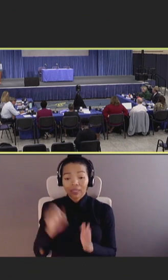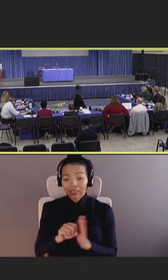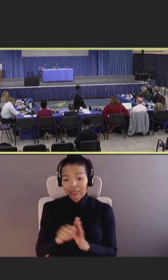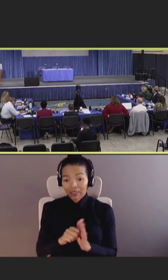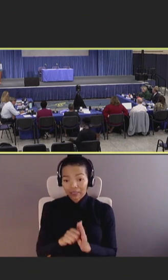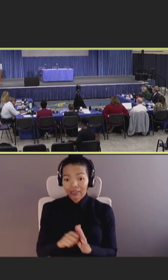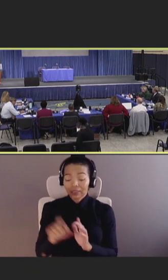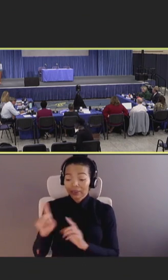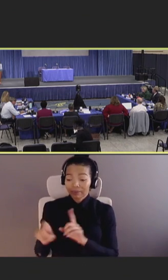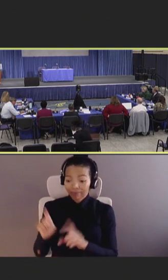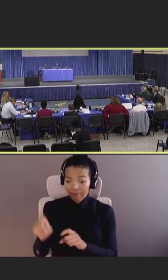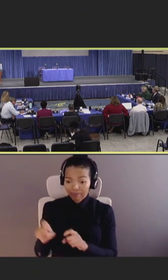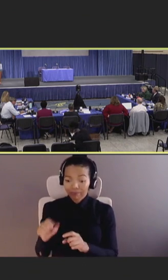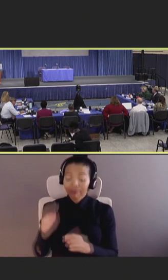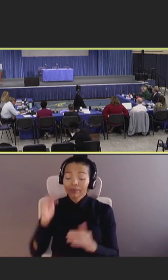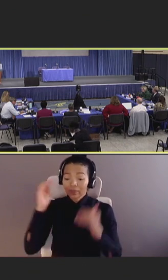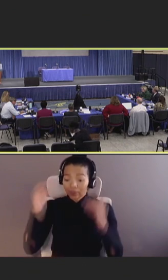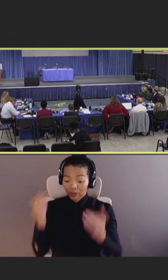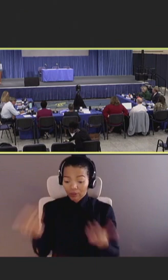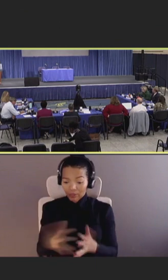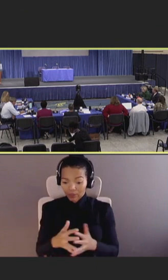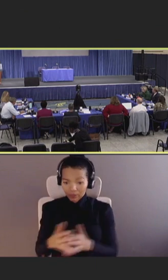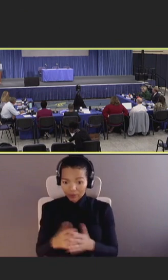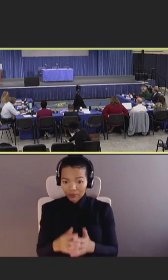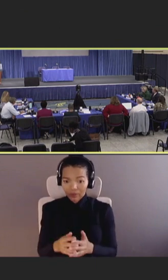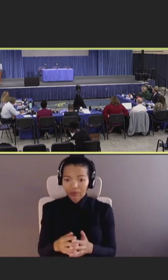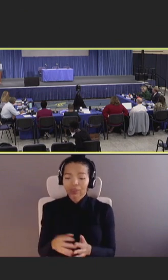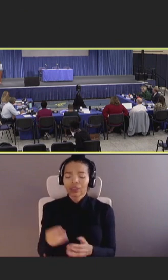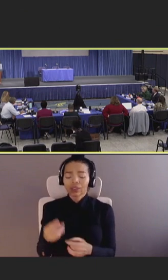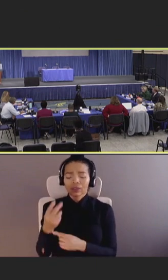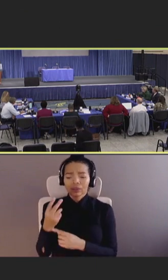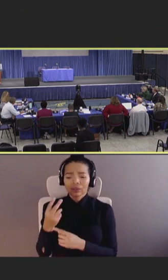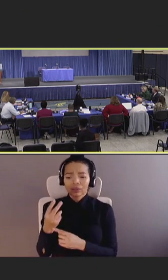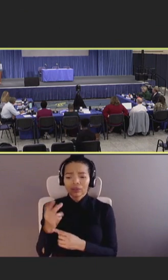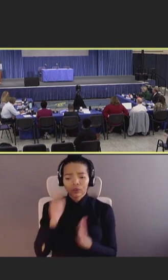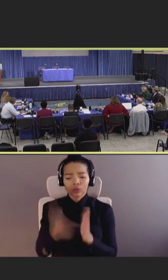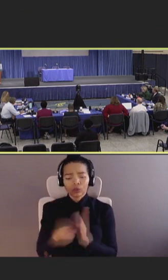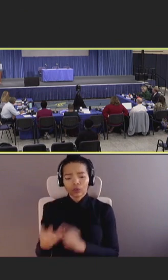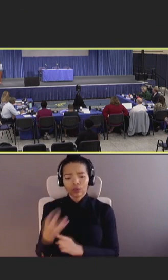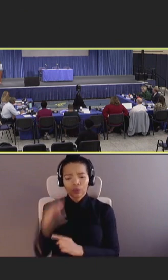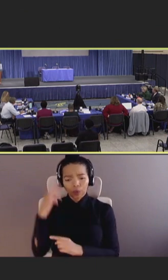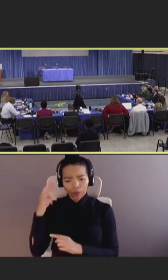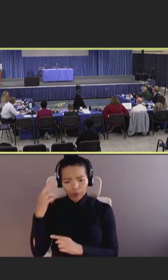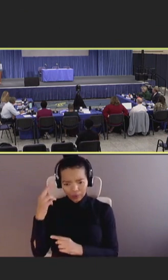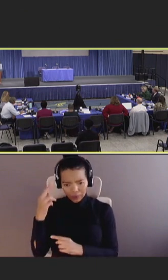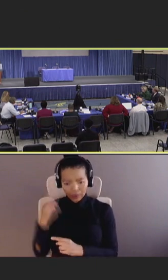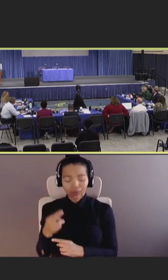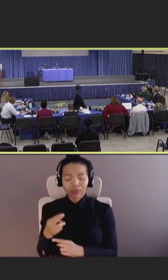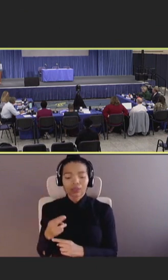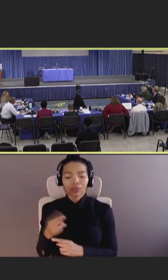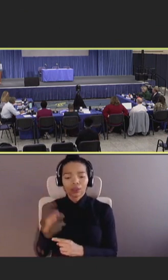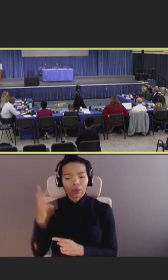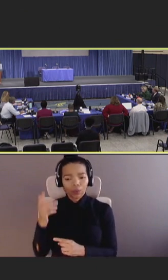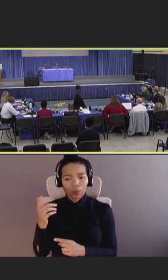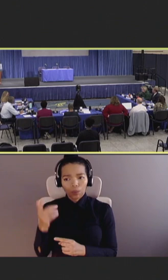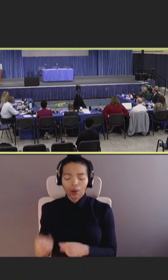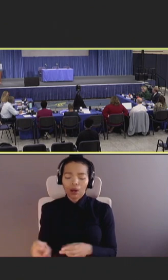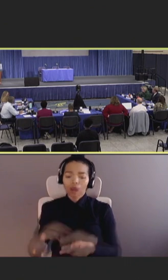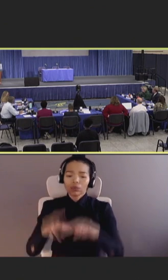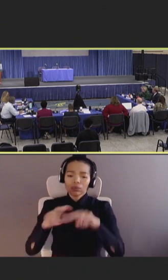four key reasons for the low vaccination uptake of RSV, COVID-19, and flu. One,